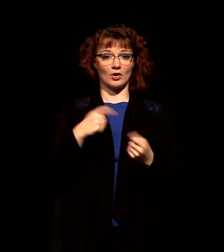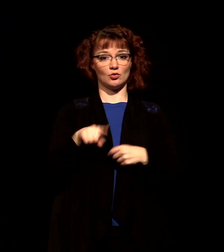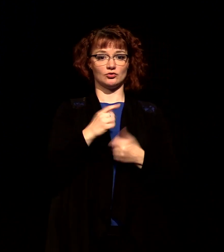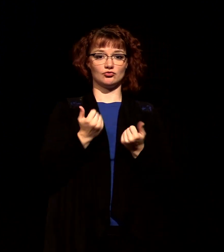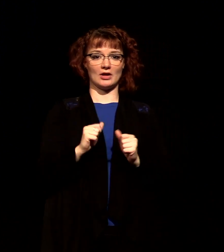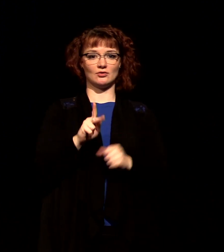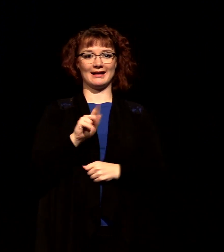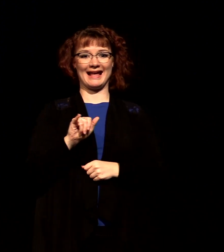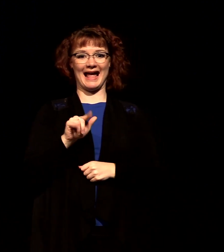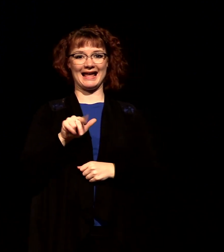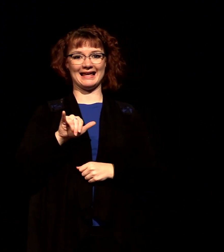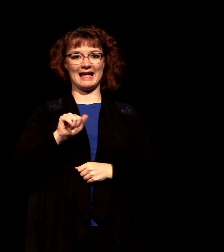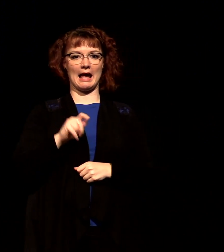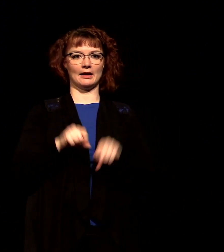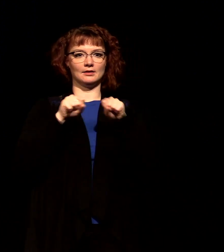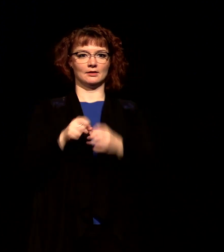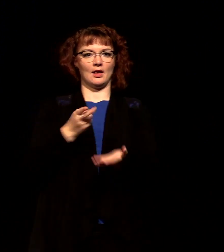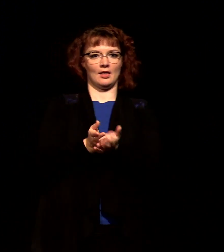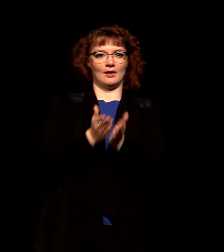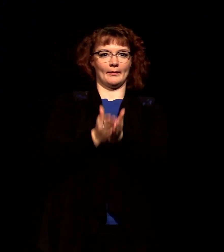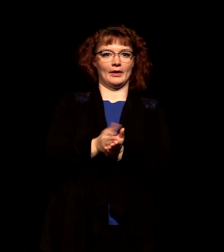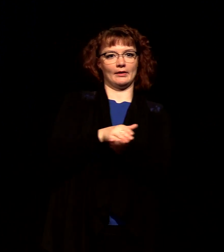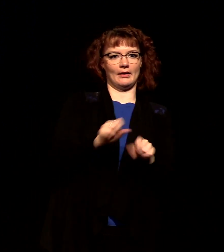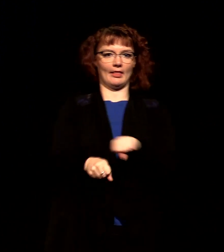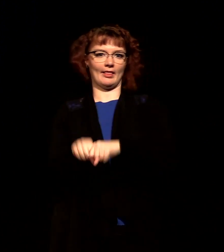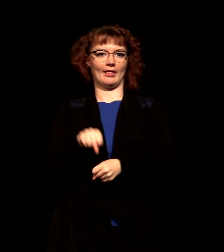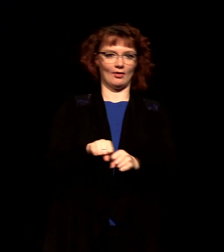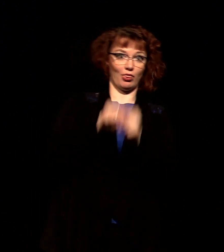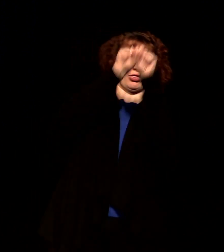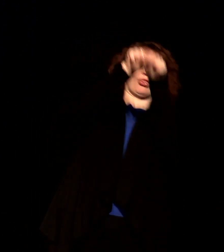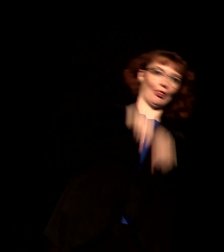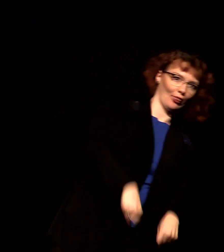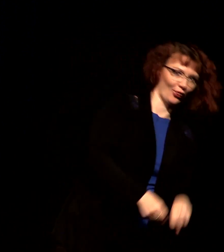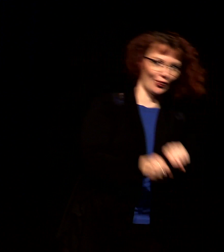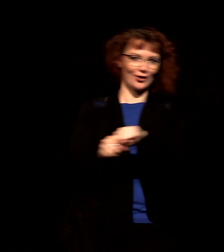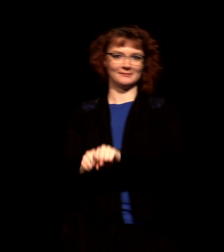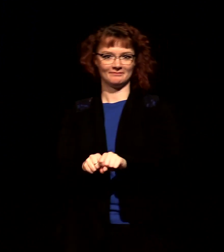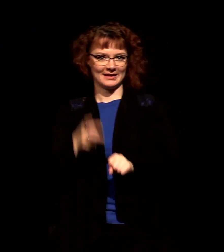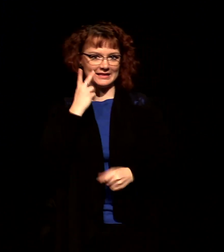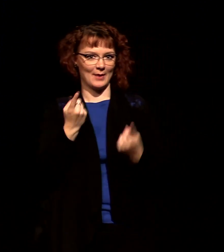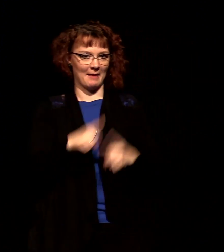happens. But biblically speaking, the seas This is a